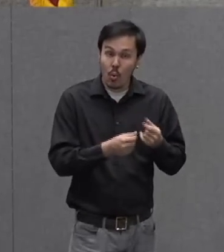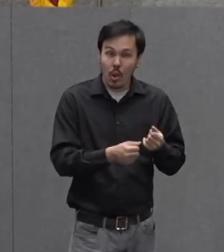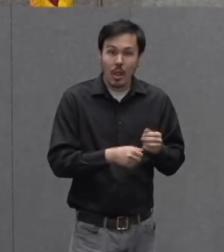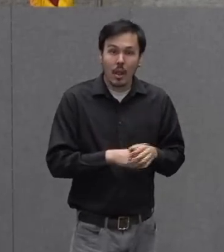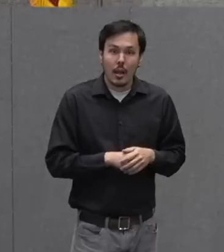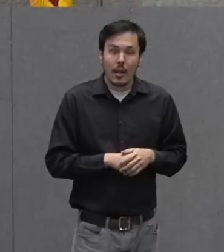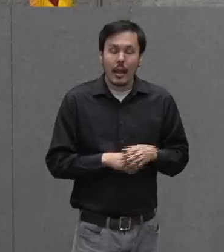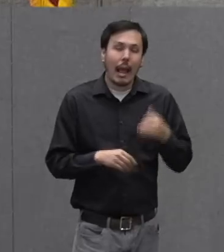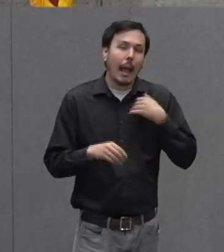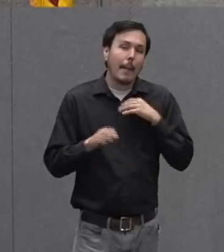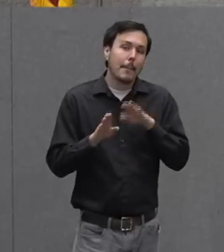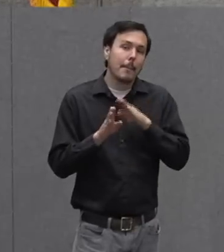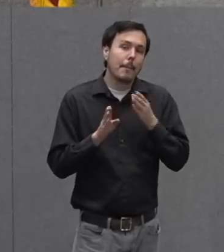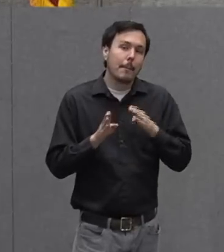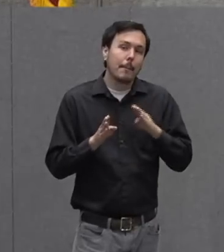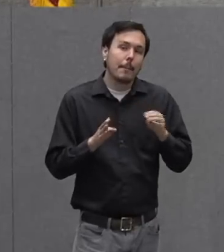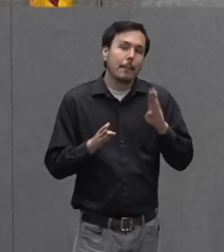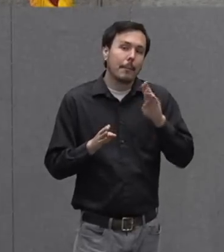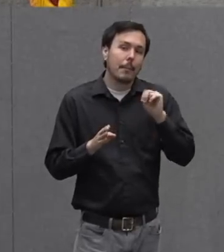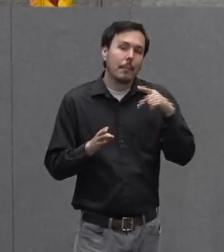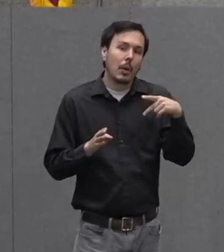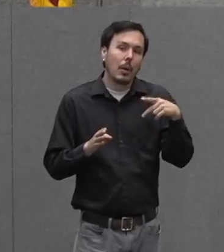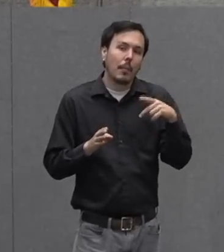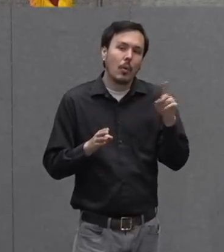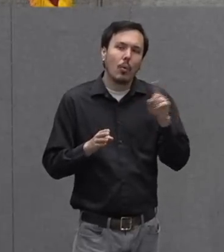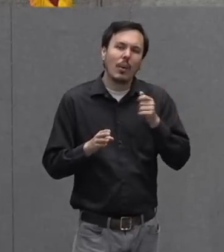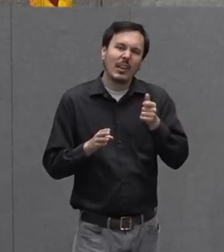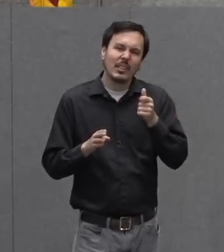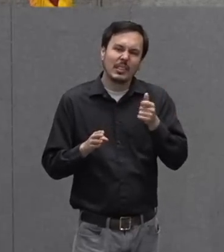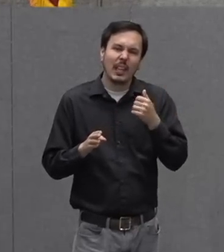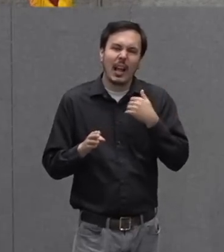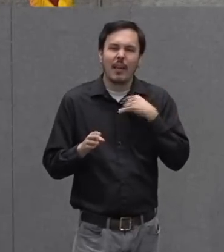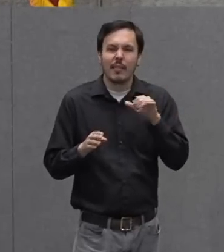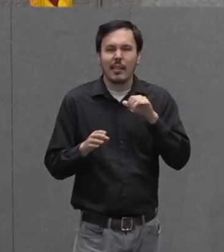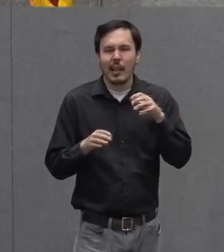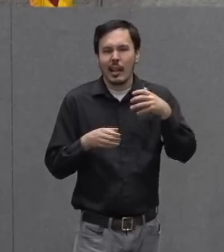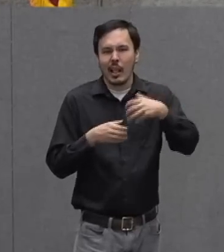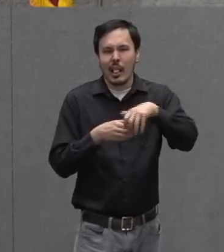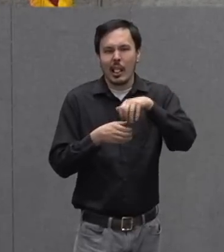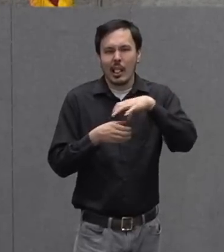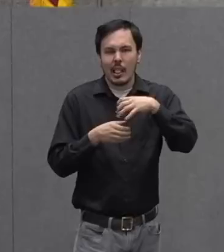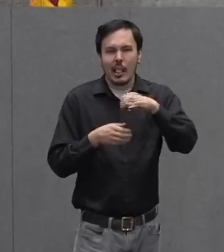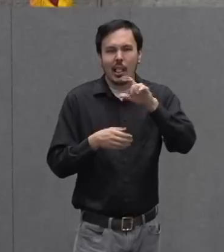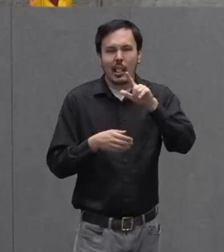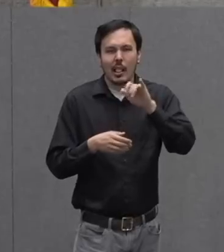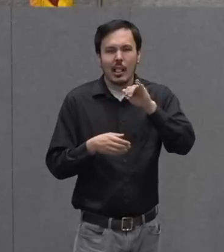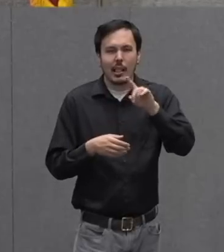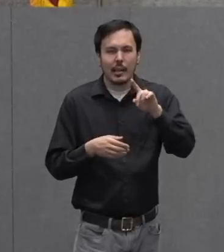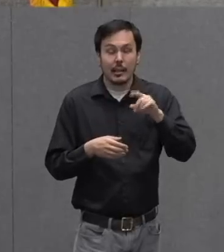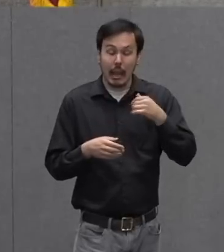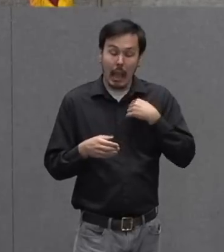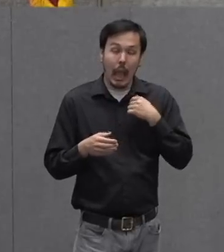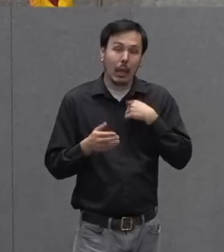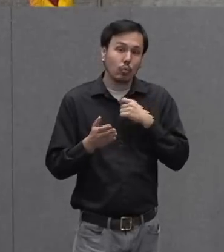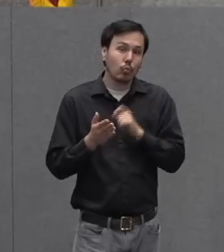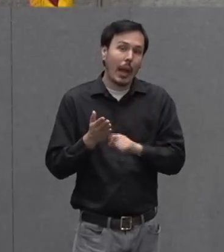It's bumpy on the parts where I could put a lid on it. There's some writing on here and that part